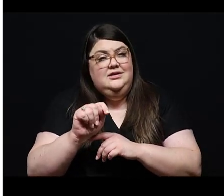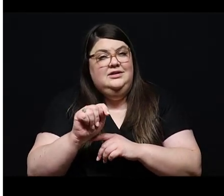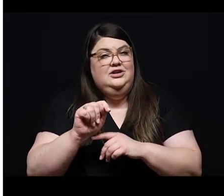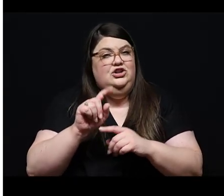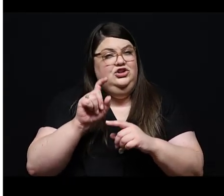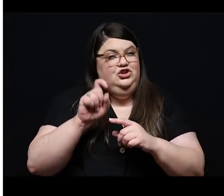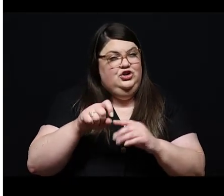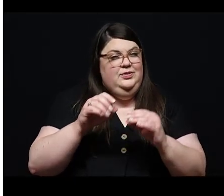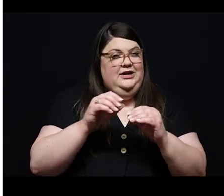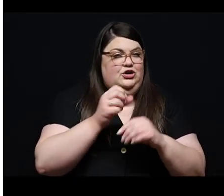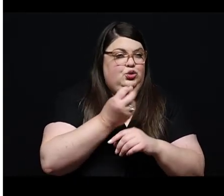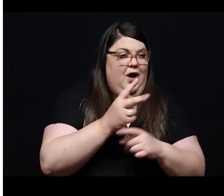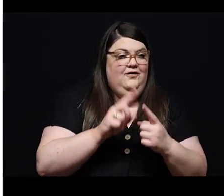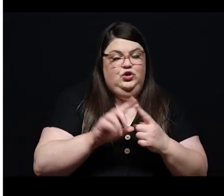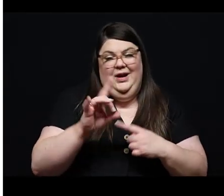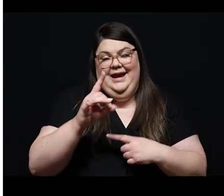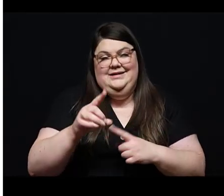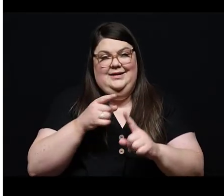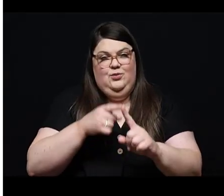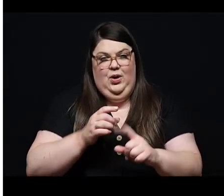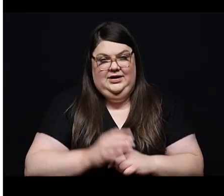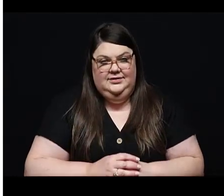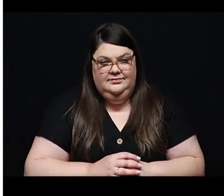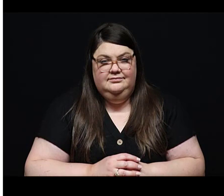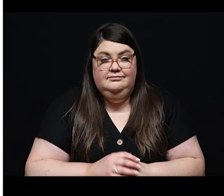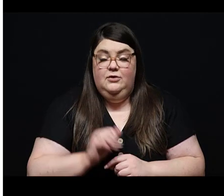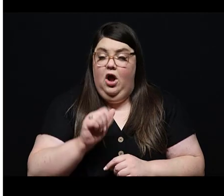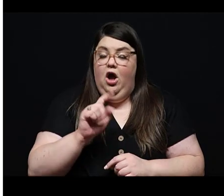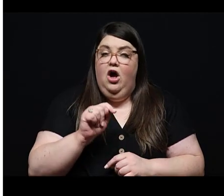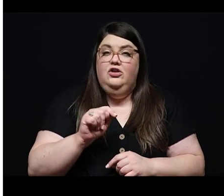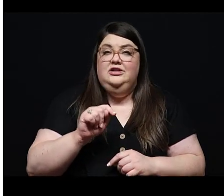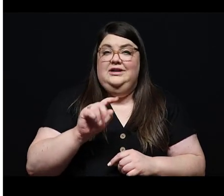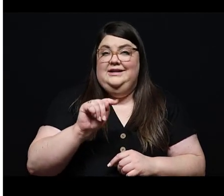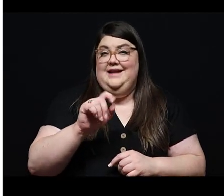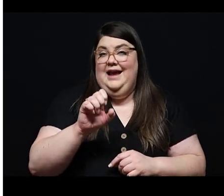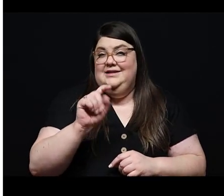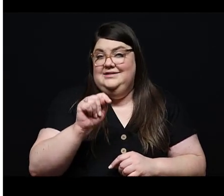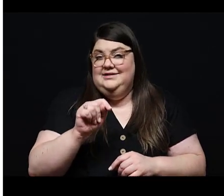Alternative Text Descriptions Be sure to also add alternative text,